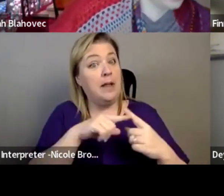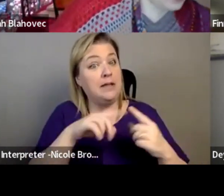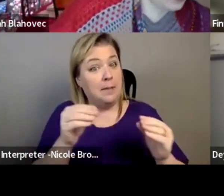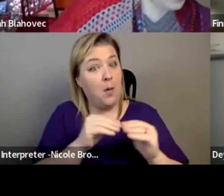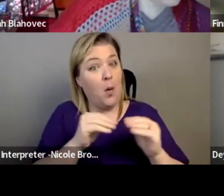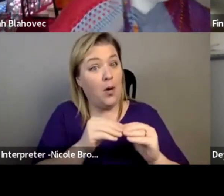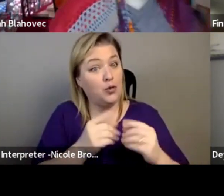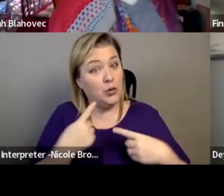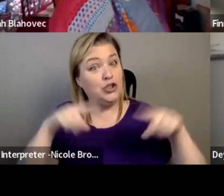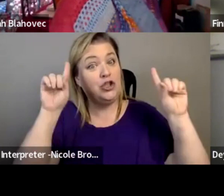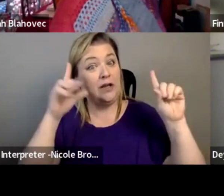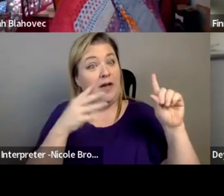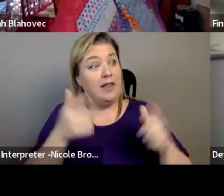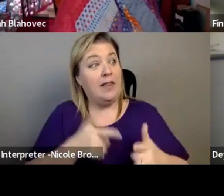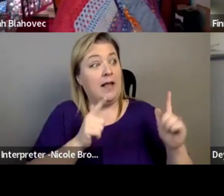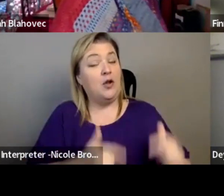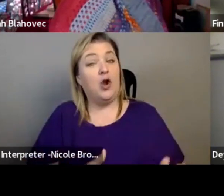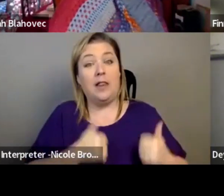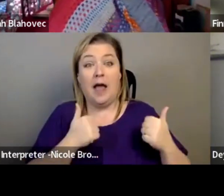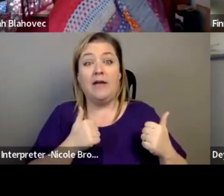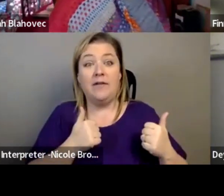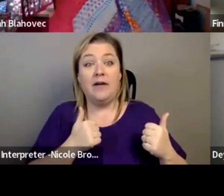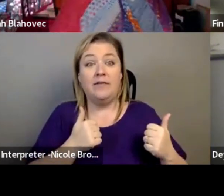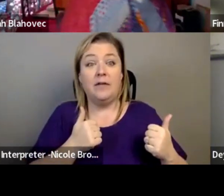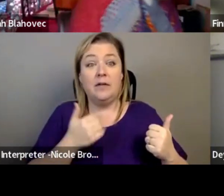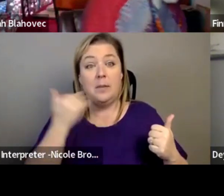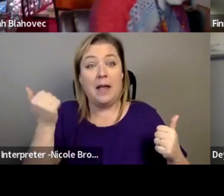achieve and live their life to the fullest striving each and